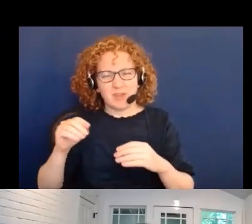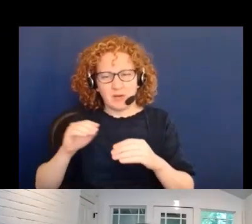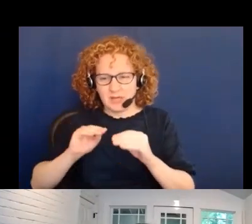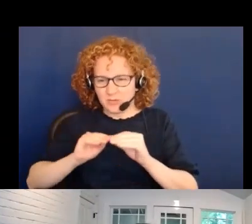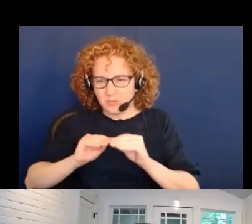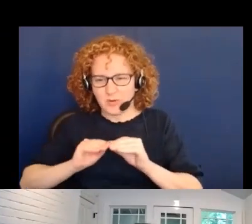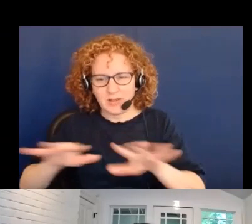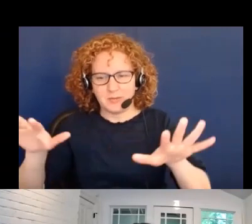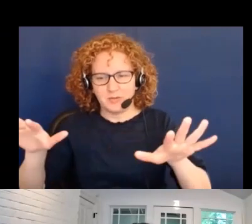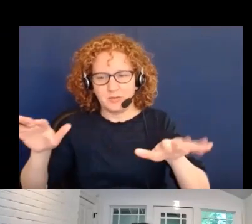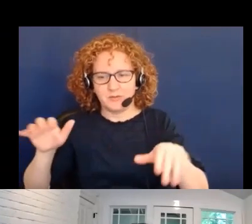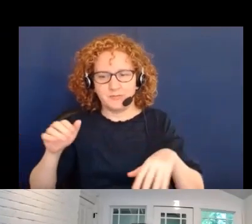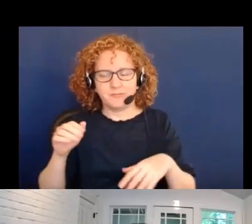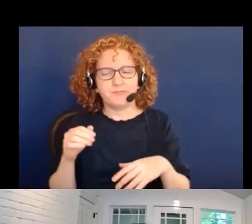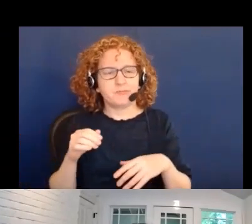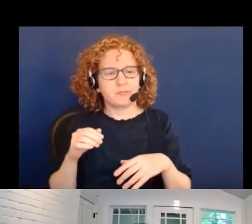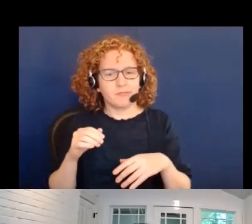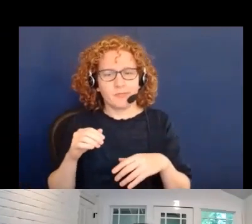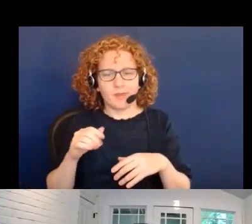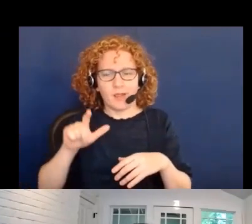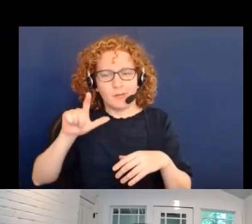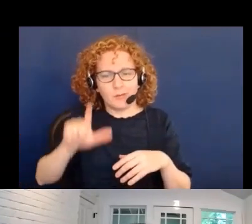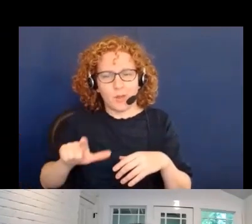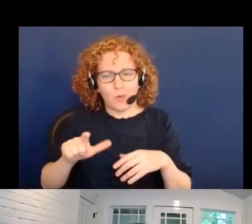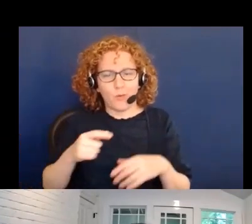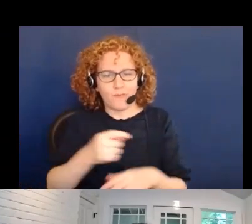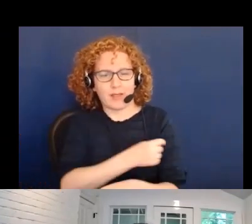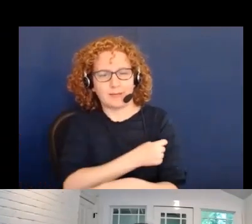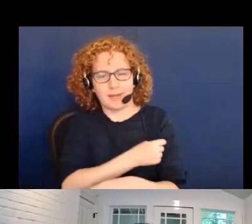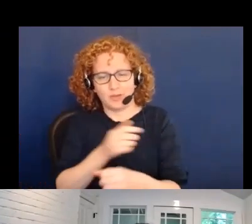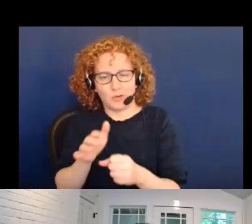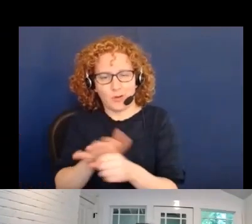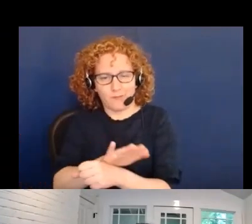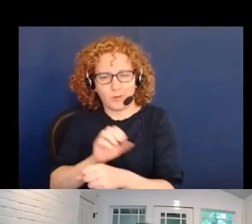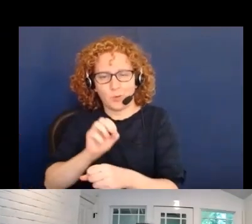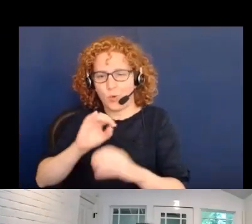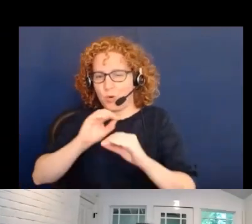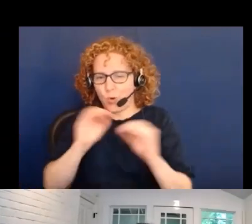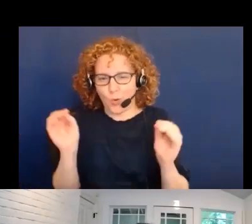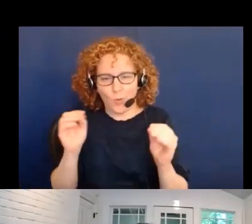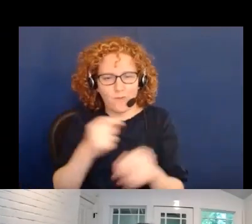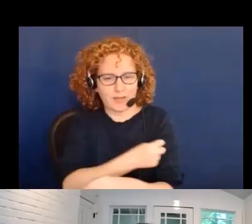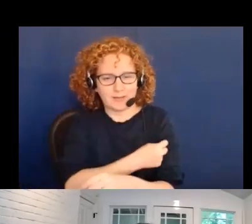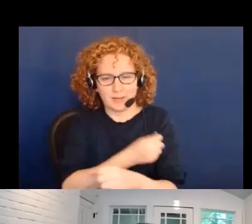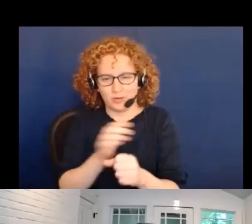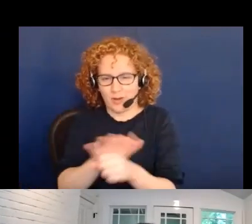measures and low vaccination coverage or no vaccination coverage in many countries which all